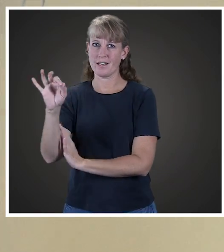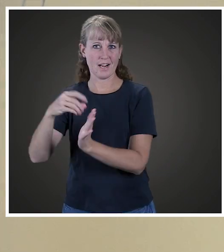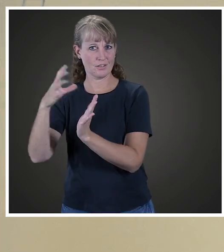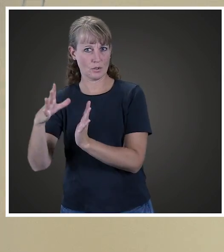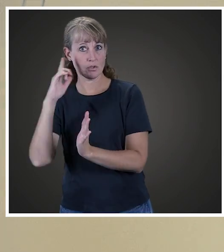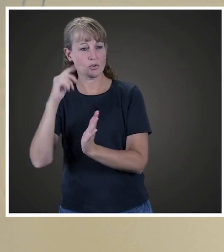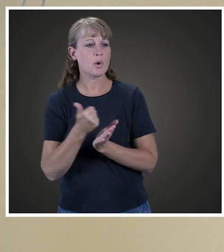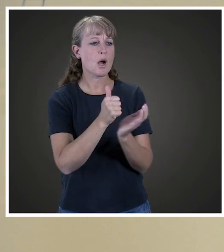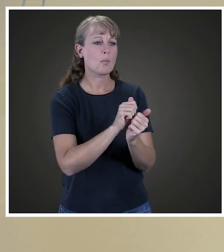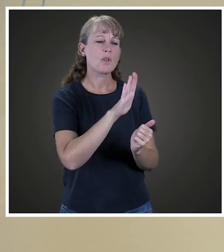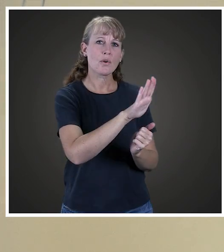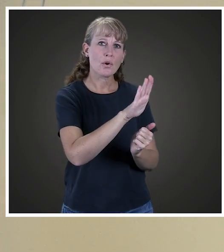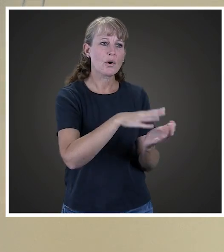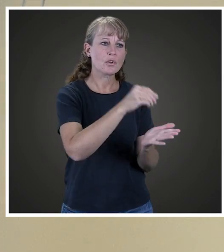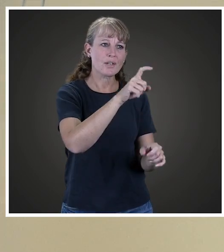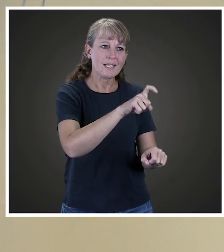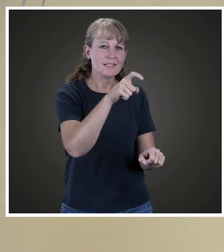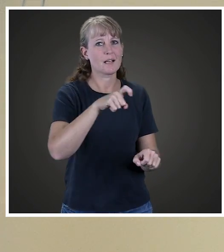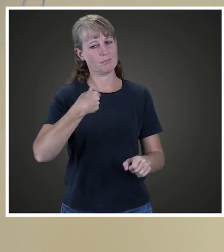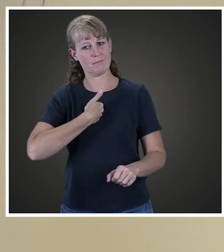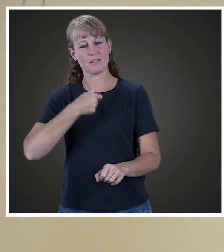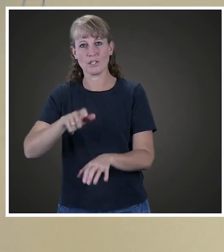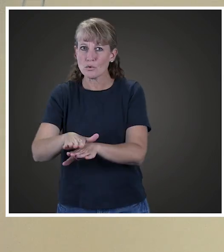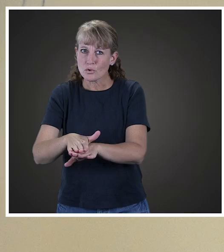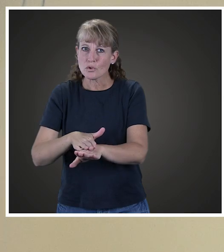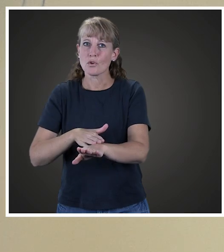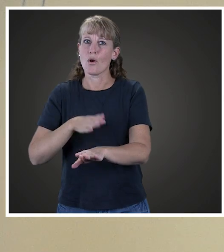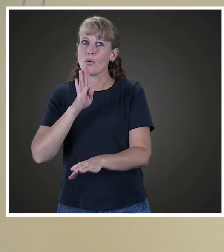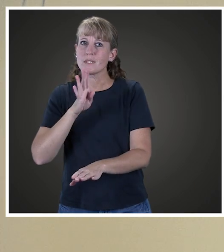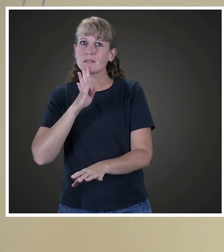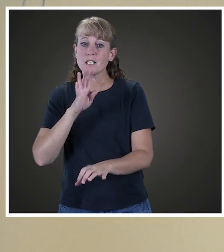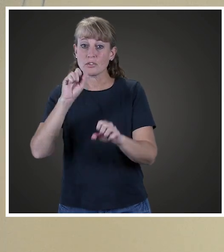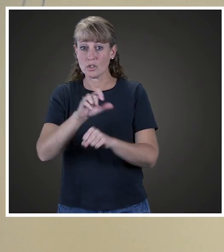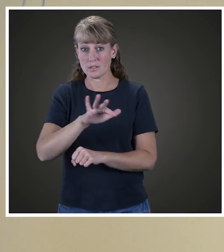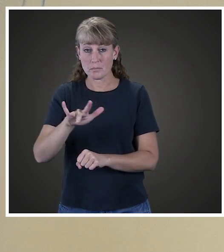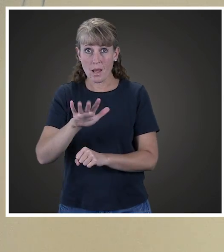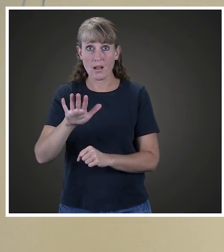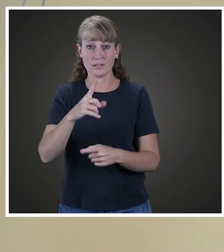To accommodate her learning needs, I needed to slow down so the interpreter could spell out the sexual words she didn’t have signs for